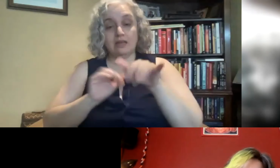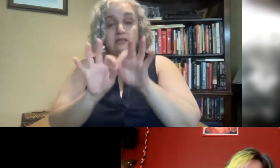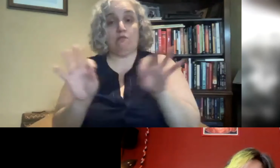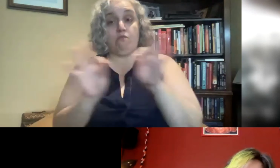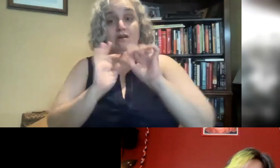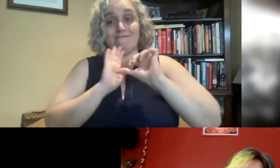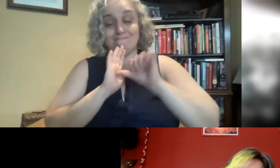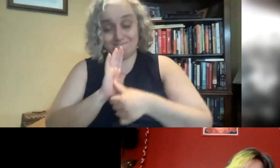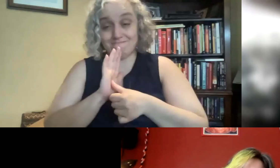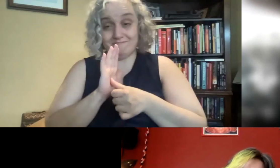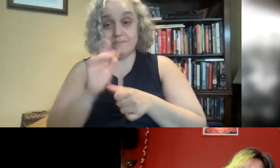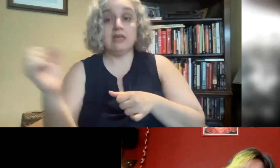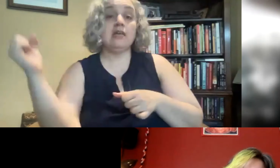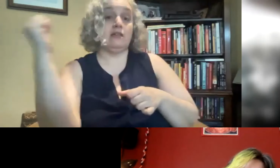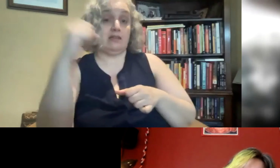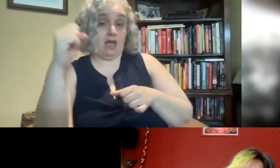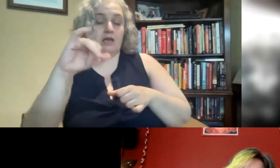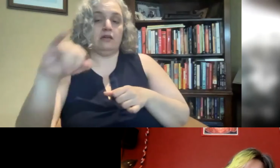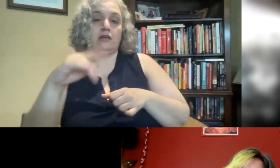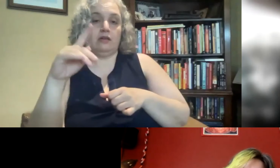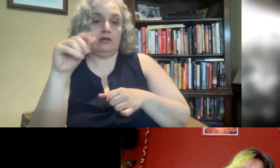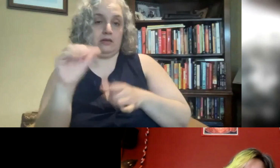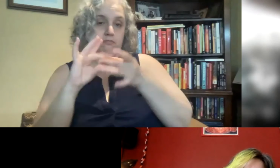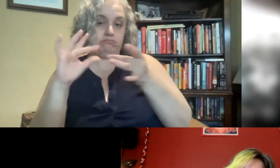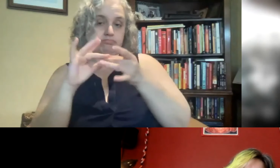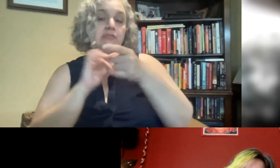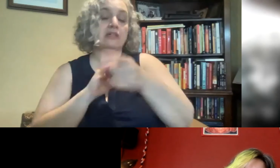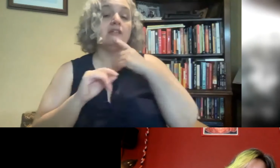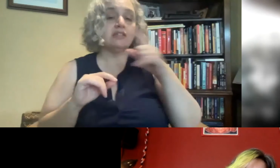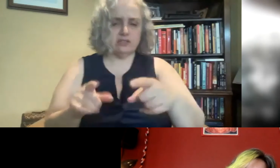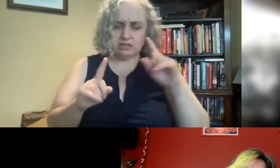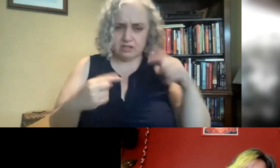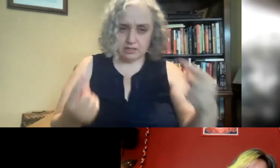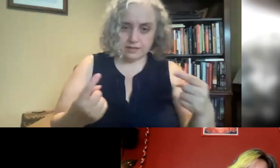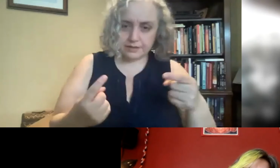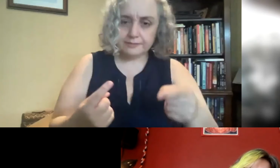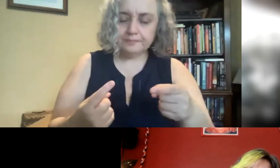Jutta Treviranus: Yes. This gets into something that you've been exploring quite a bit.